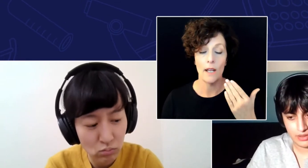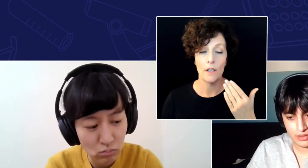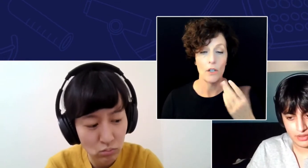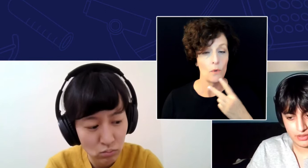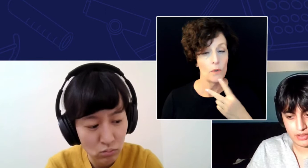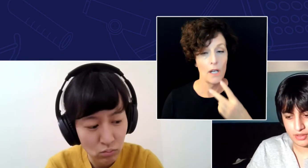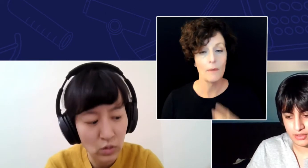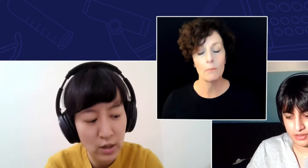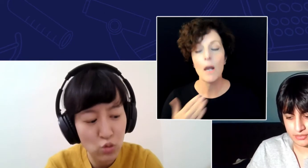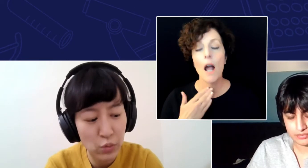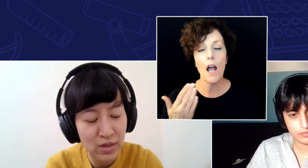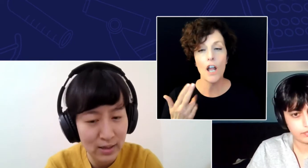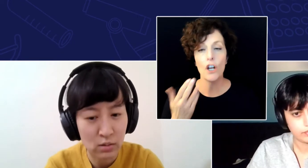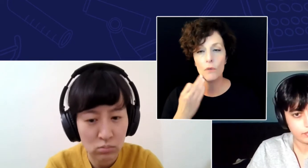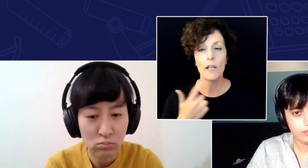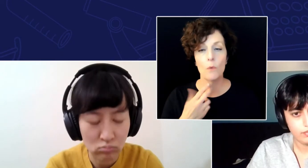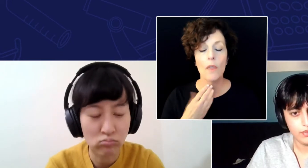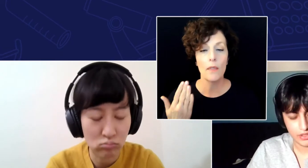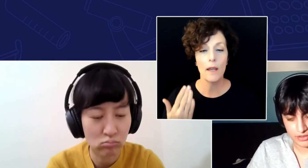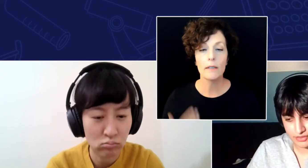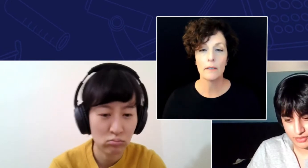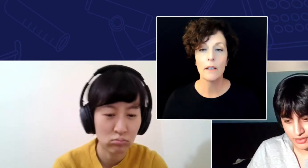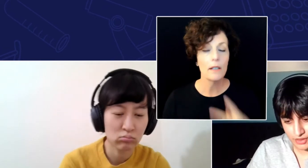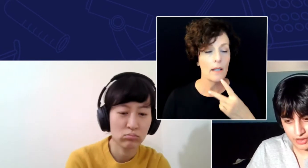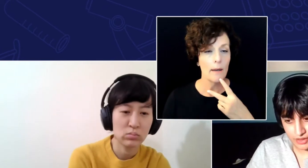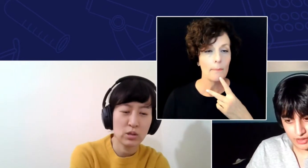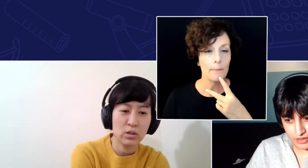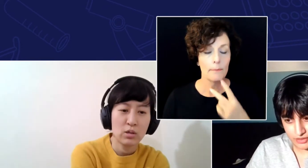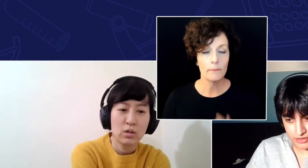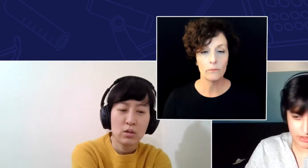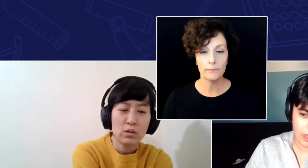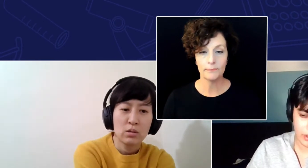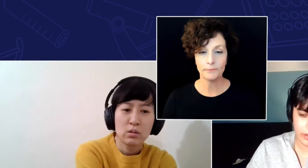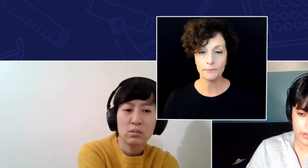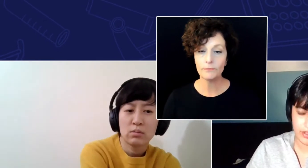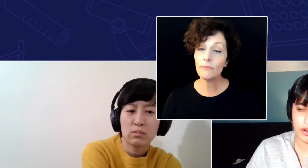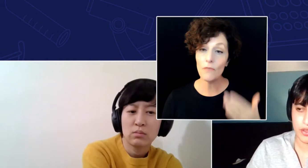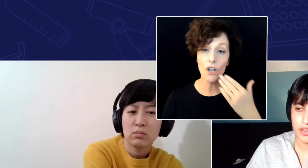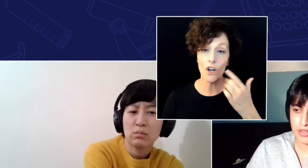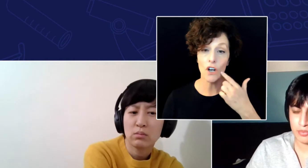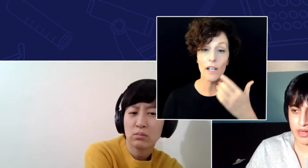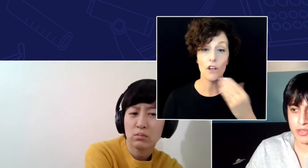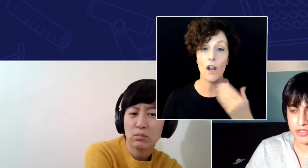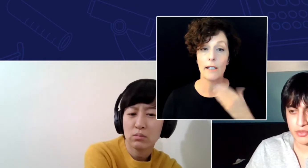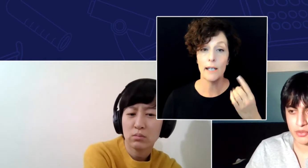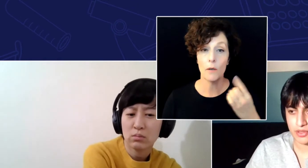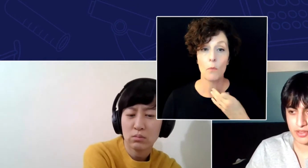[DR. CHIANG:] I agree with that. [ZAIN:] Yeah. [ZAIN:] Early on in primary school,